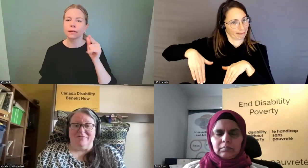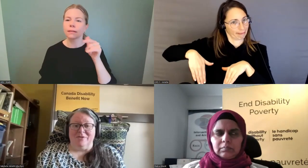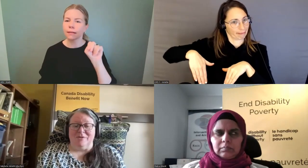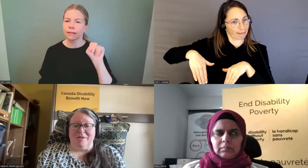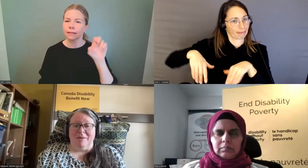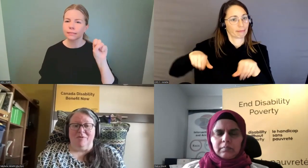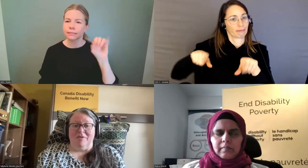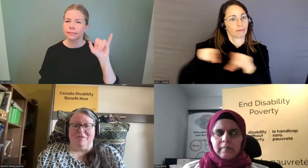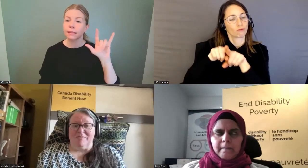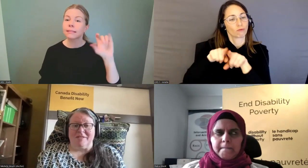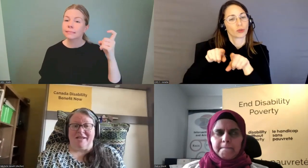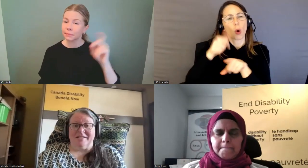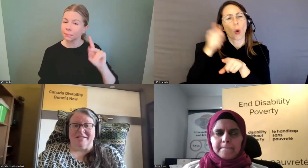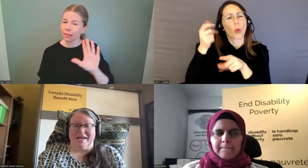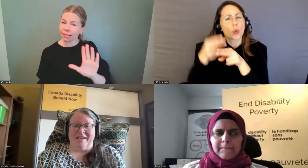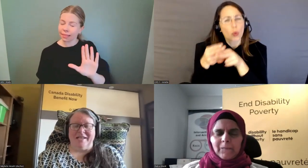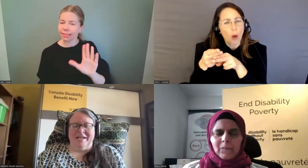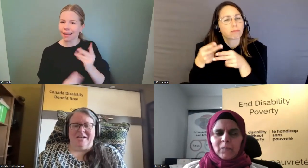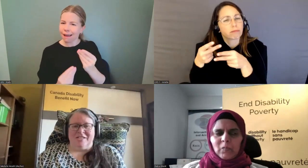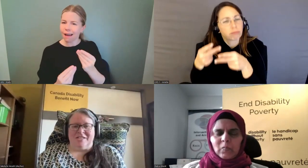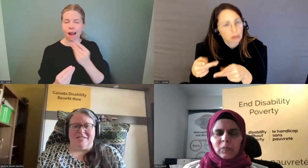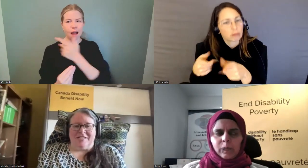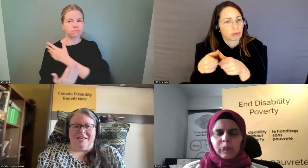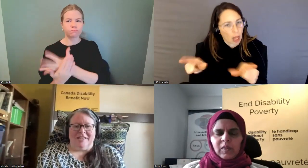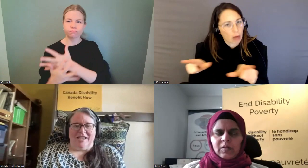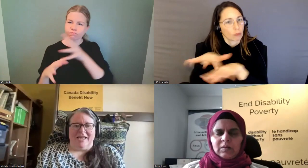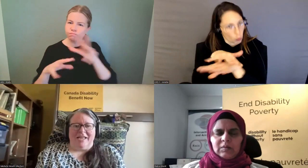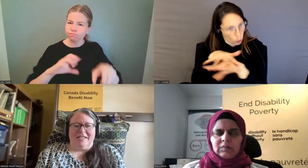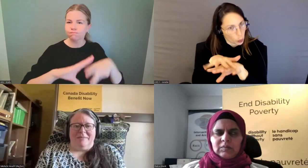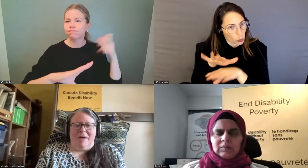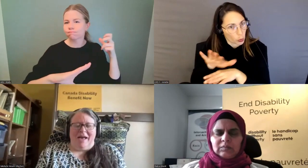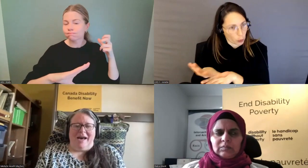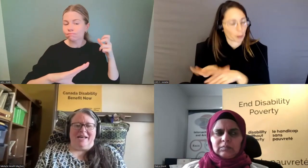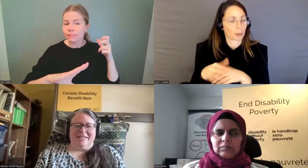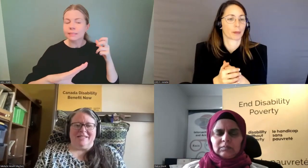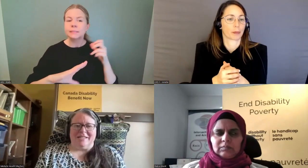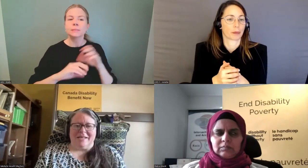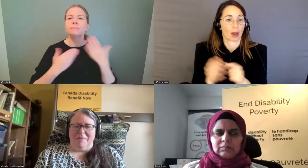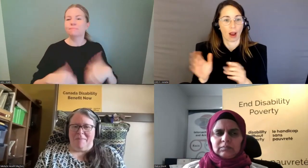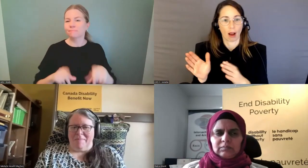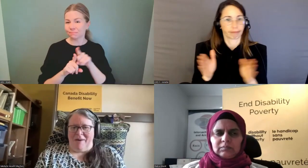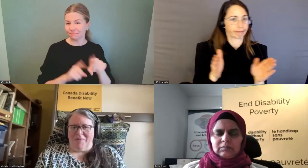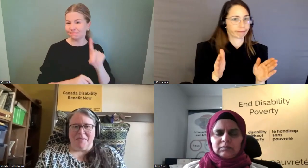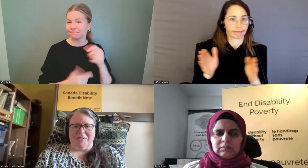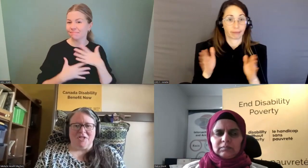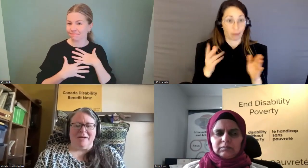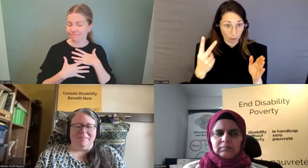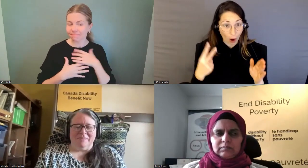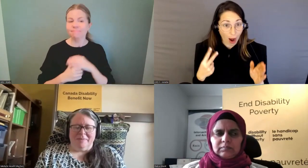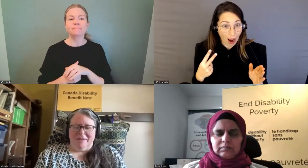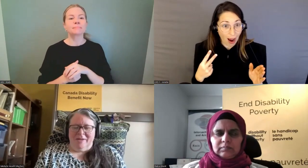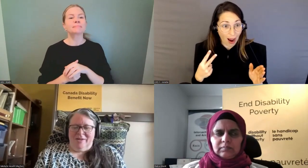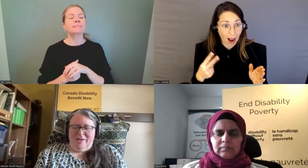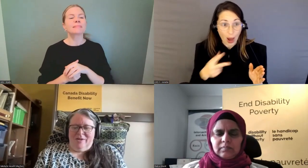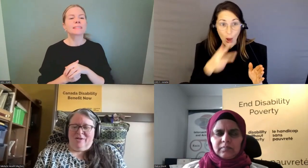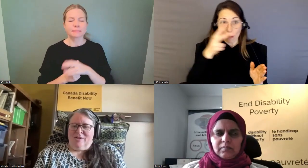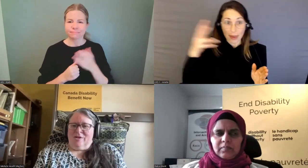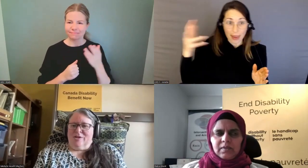IF YOU SEE ME MOVING FROM SIDE TO SIDE BECAUSE THE LIGHT GETS IN MY EYES, I AM IN MY POWER WHEELCHAIR.